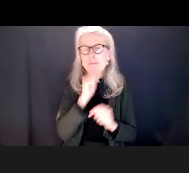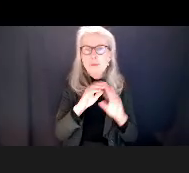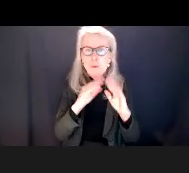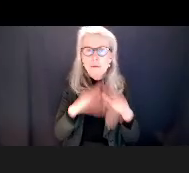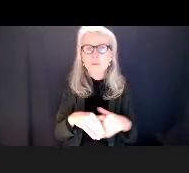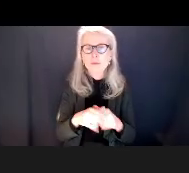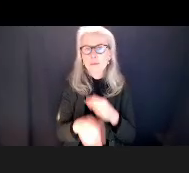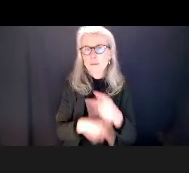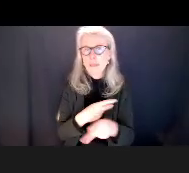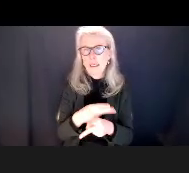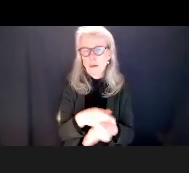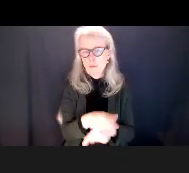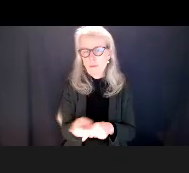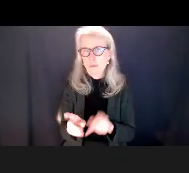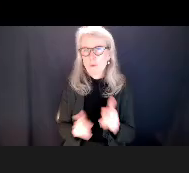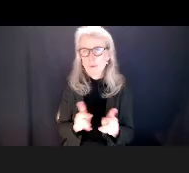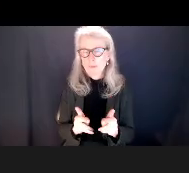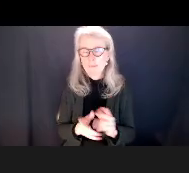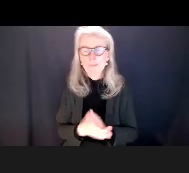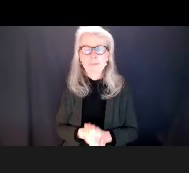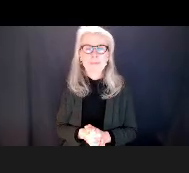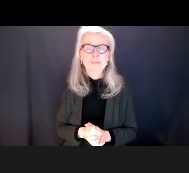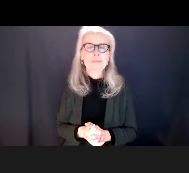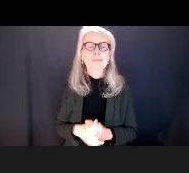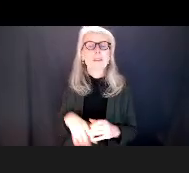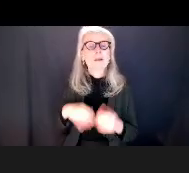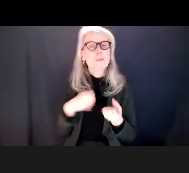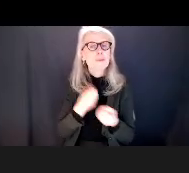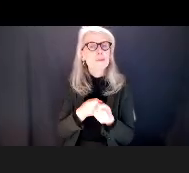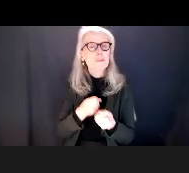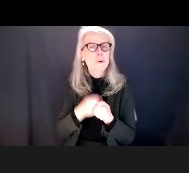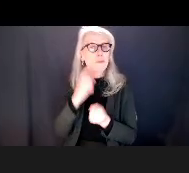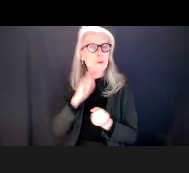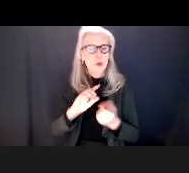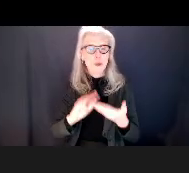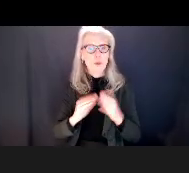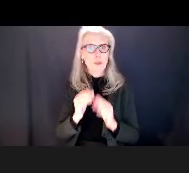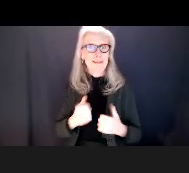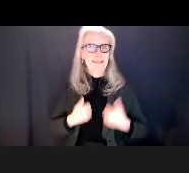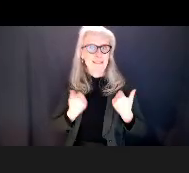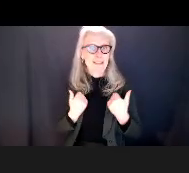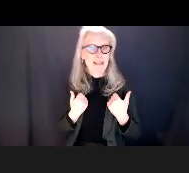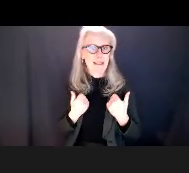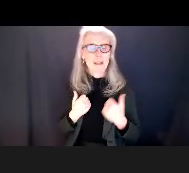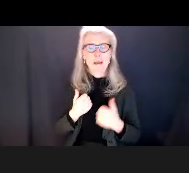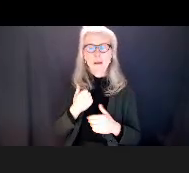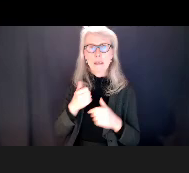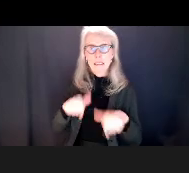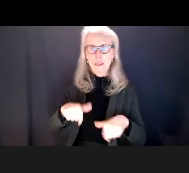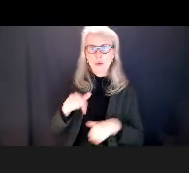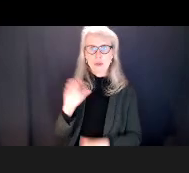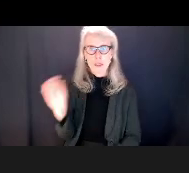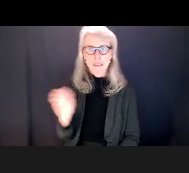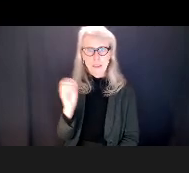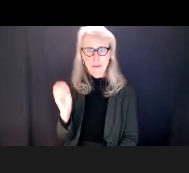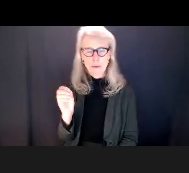What supports for living in community looks like in the context of Ontario is so much always ever